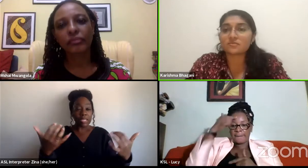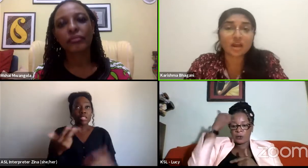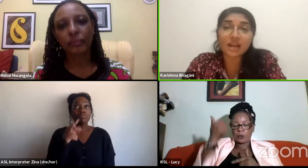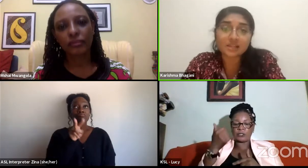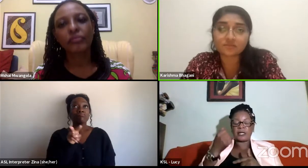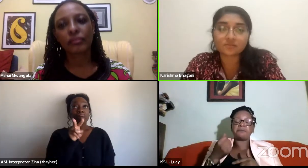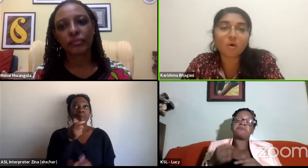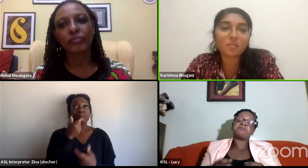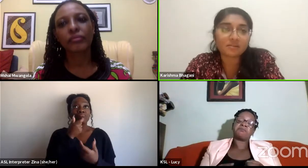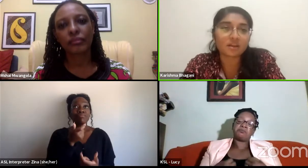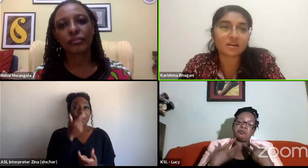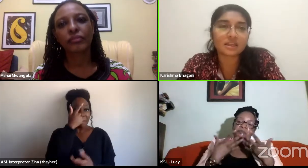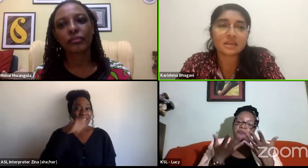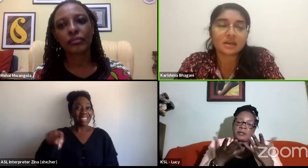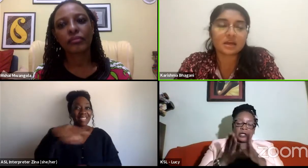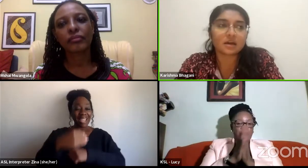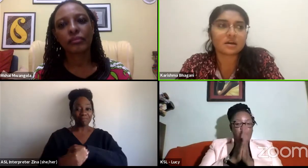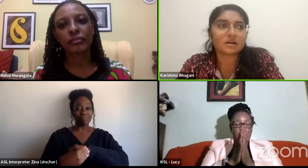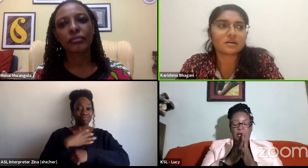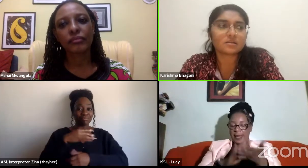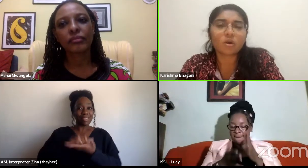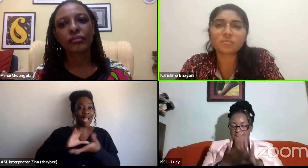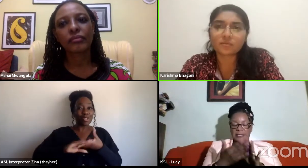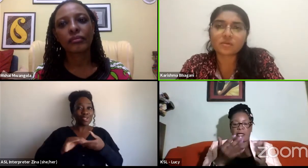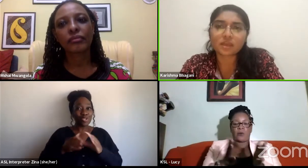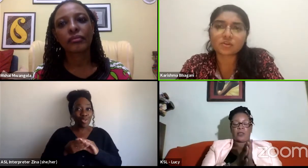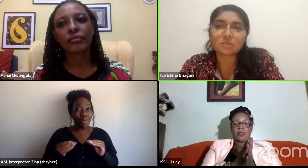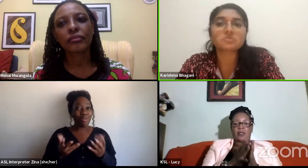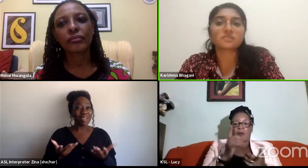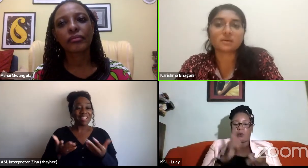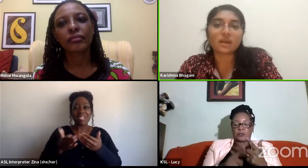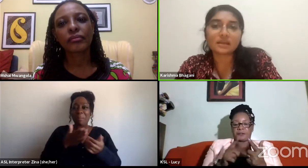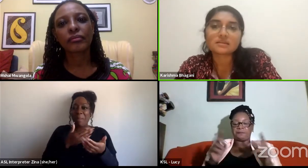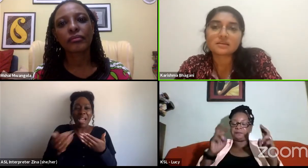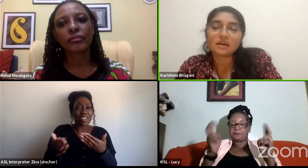regardless of the form in a very thought-provoking and shape-shifting way.